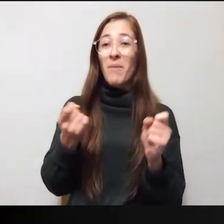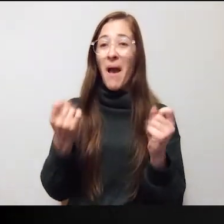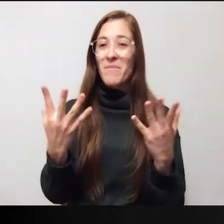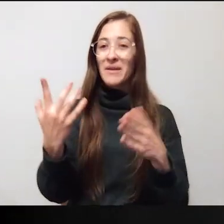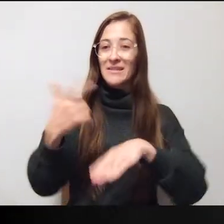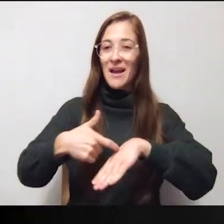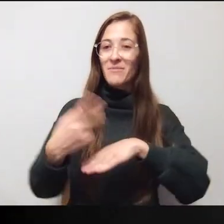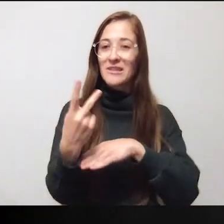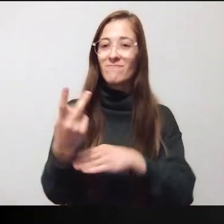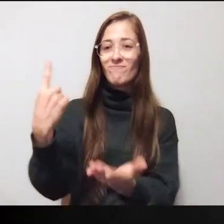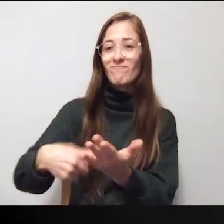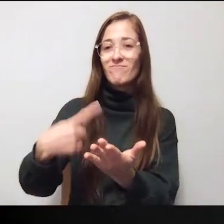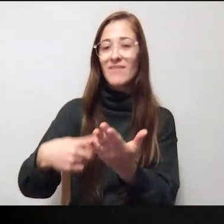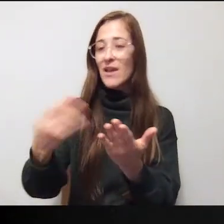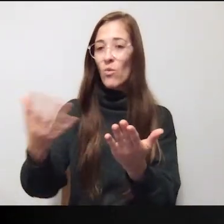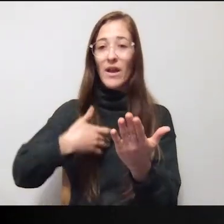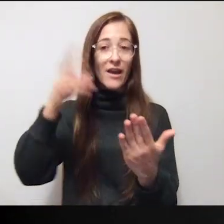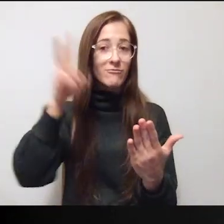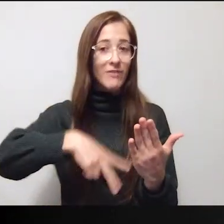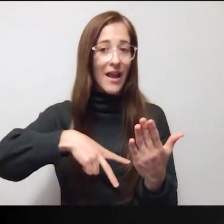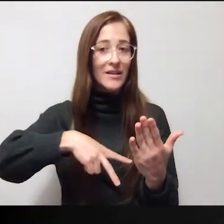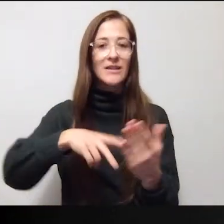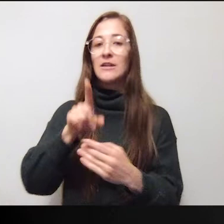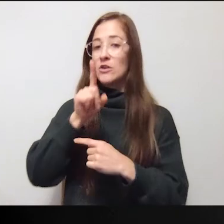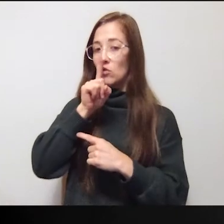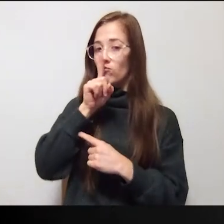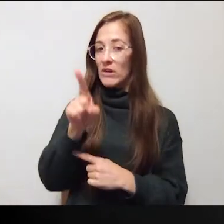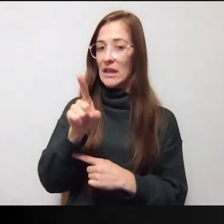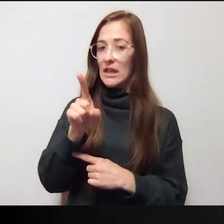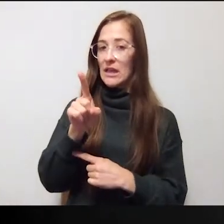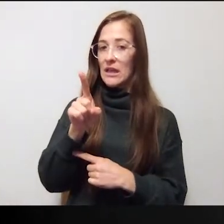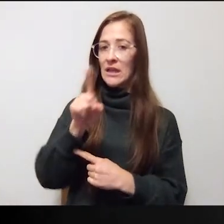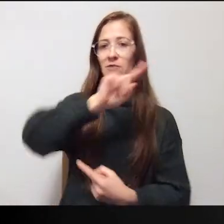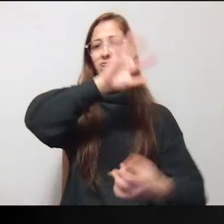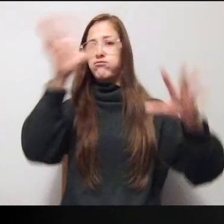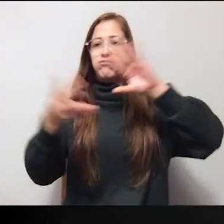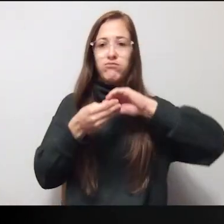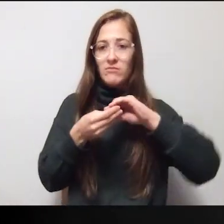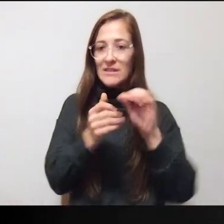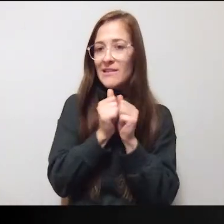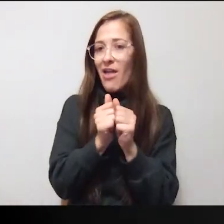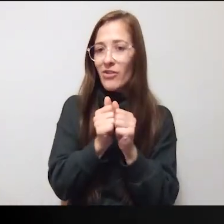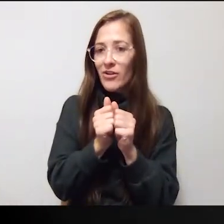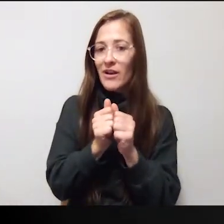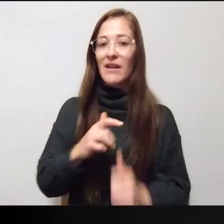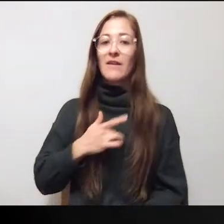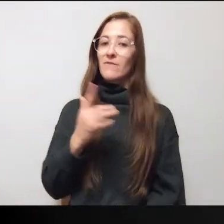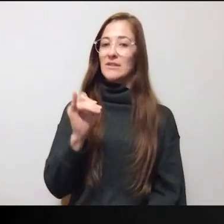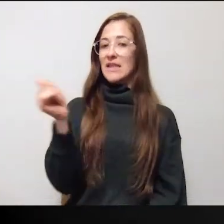and all that I've read, you really are a catch all. I mean mean I feel like that anyone I could call